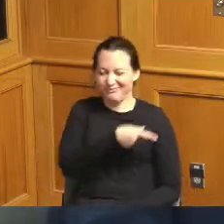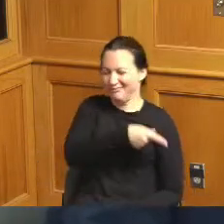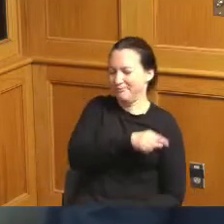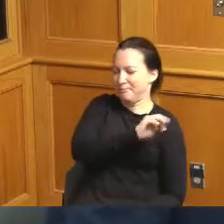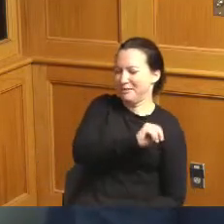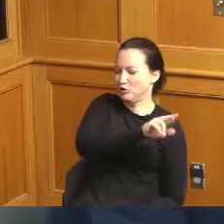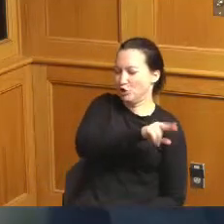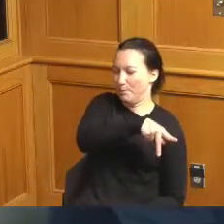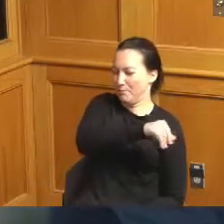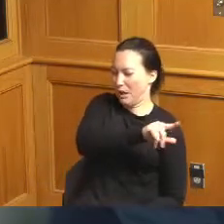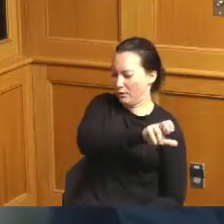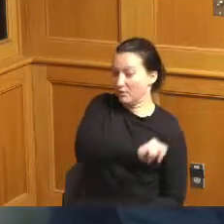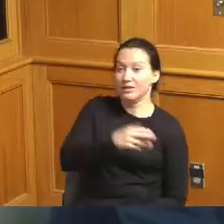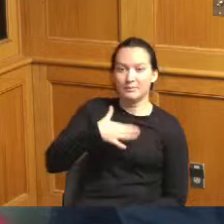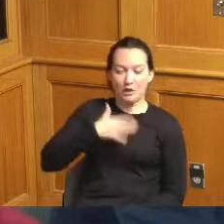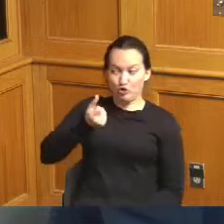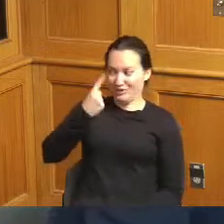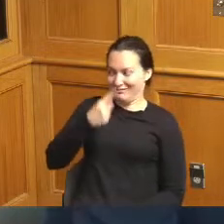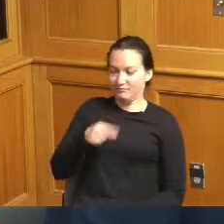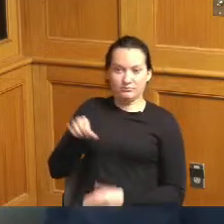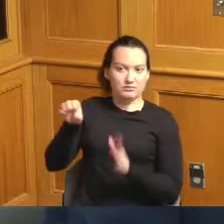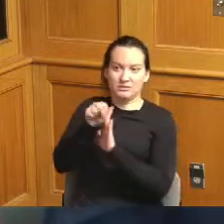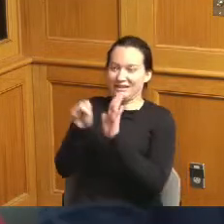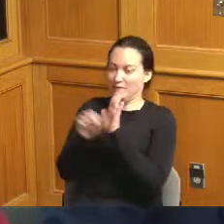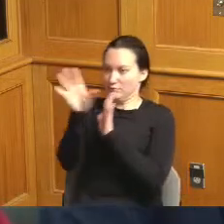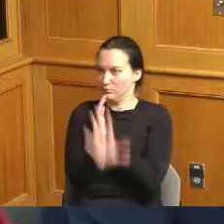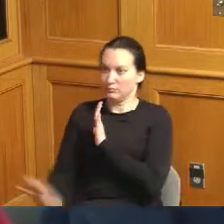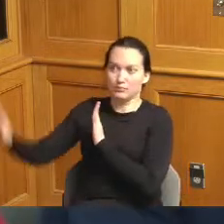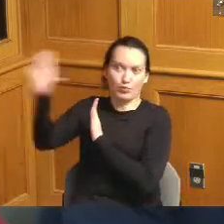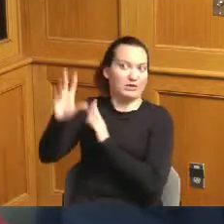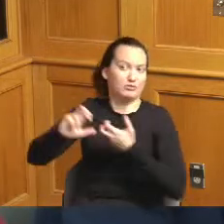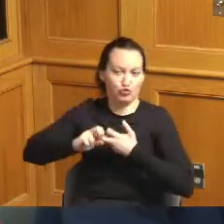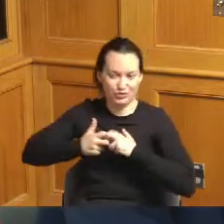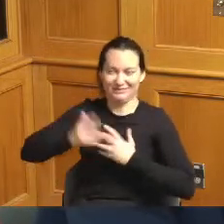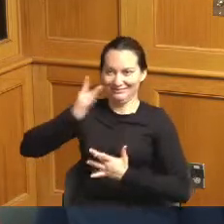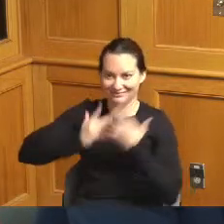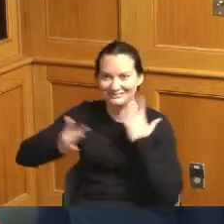tell you but I think my understanding is it's a Statewide issue as far as the lack of placements